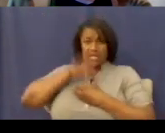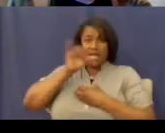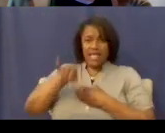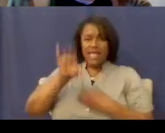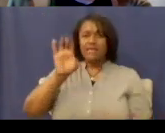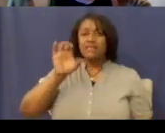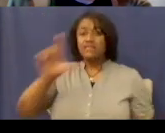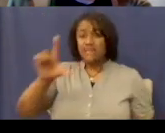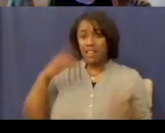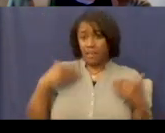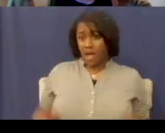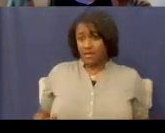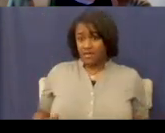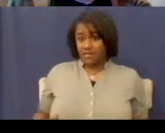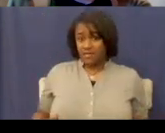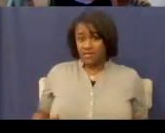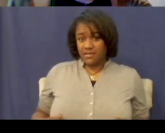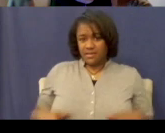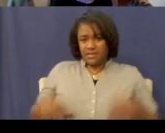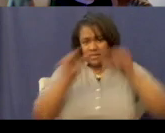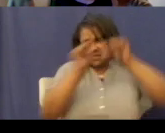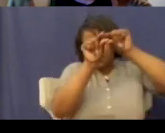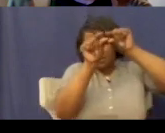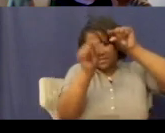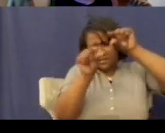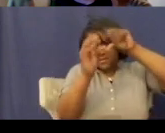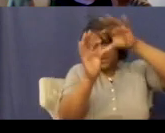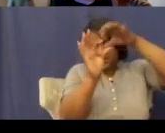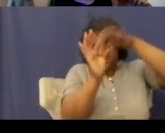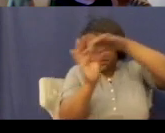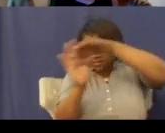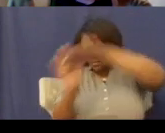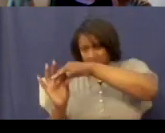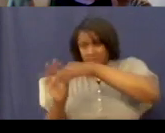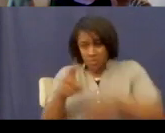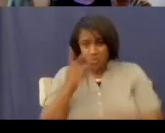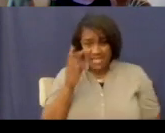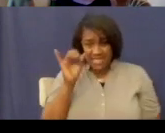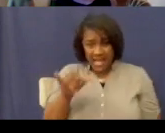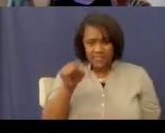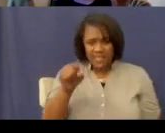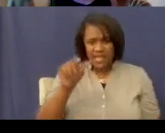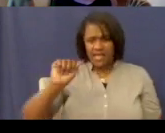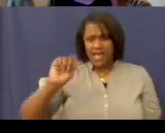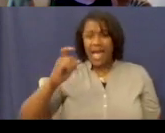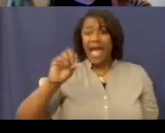Then it has an axon that leads from the cell body out of the nerve cell